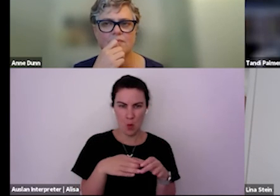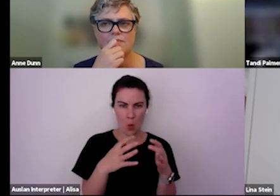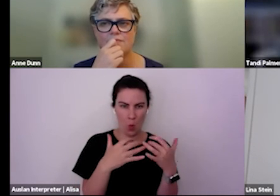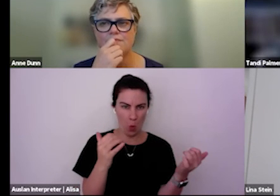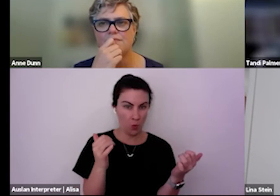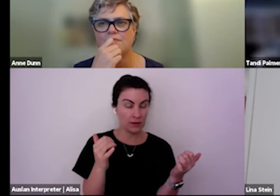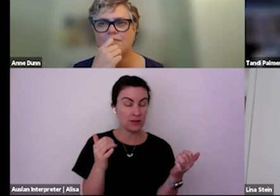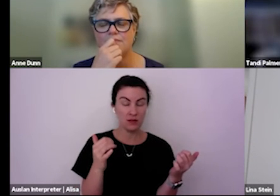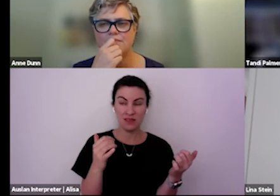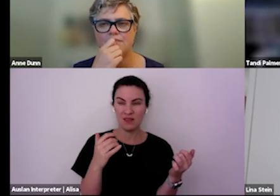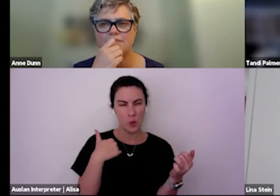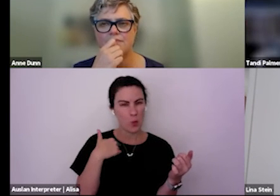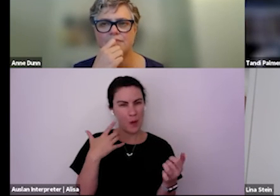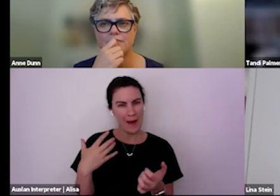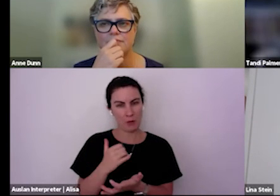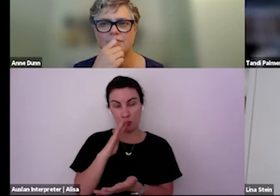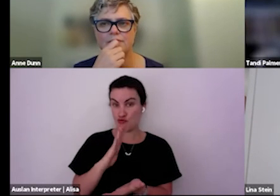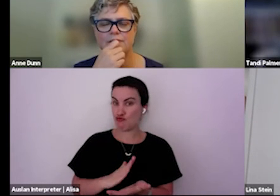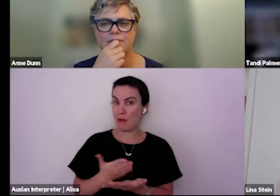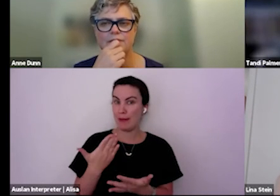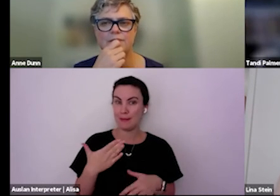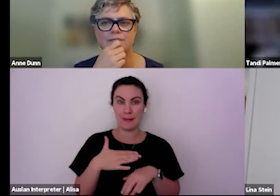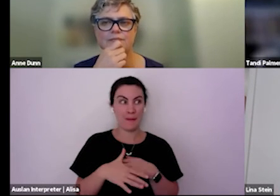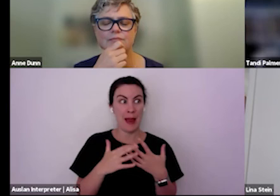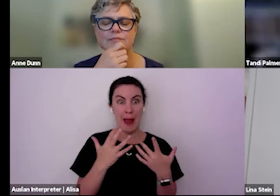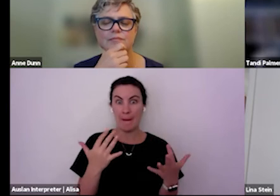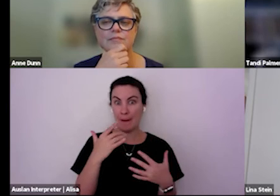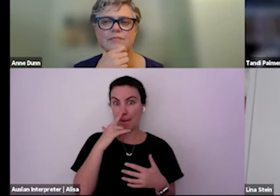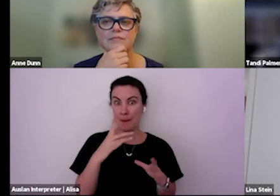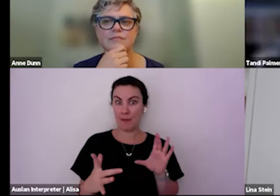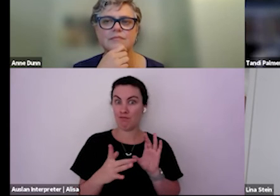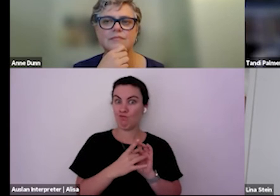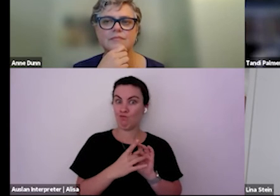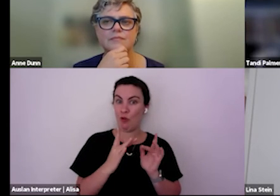think there are some exciting lines of thinking in terms of what would a really deep experience